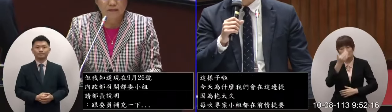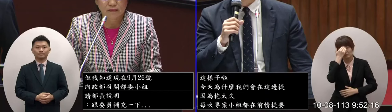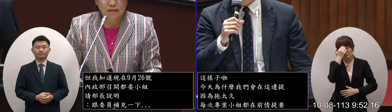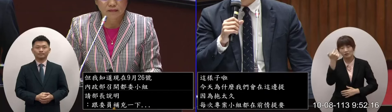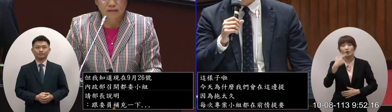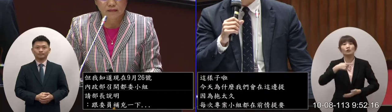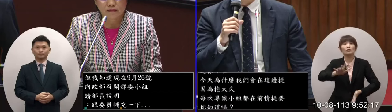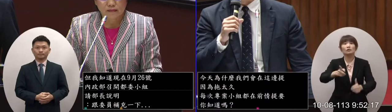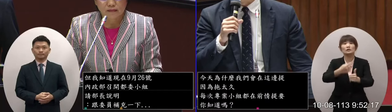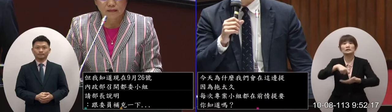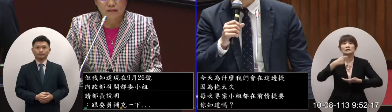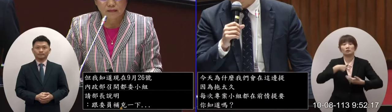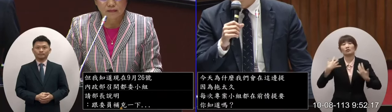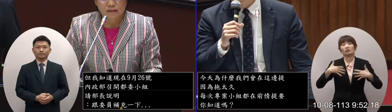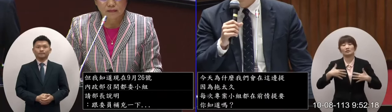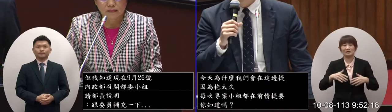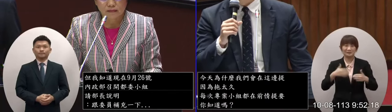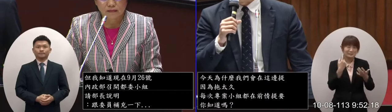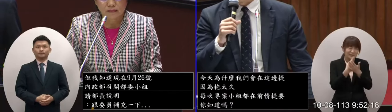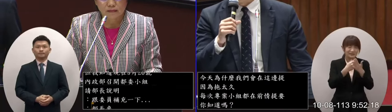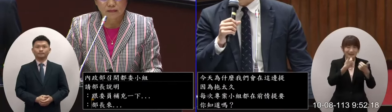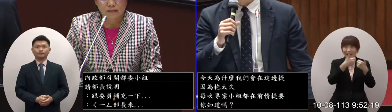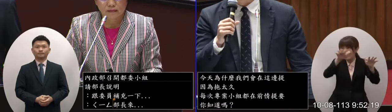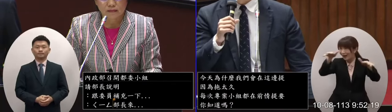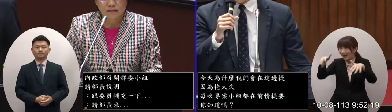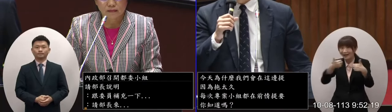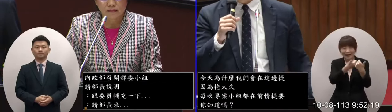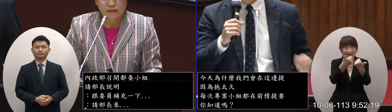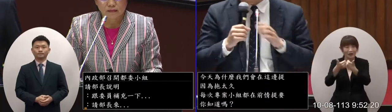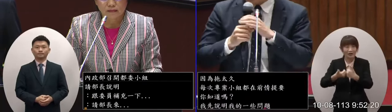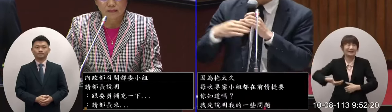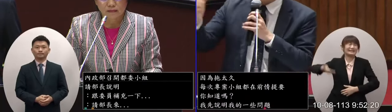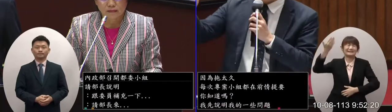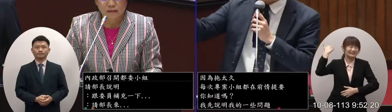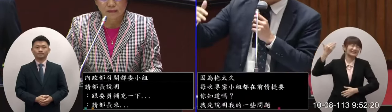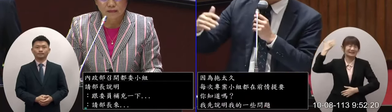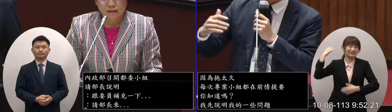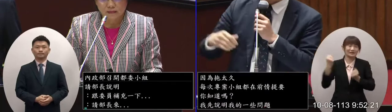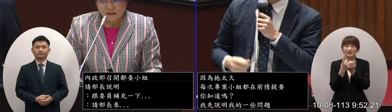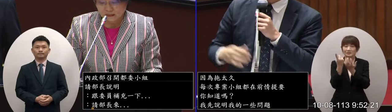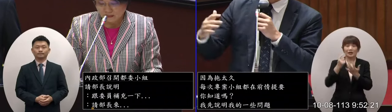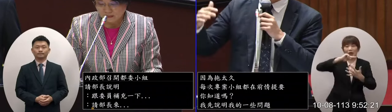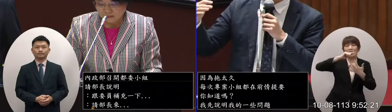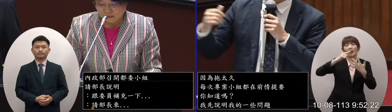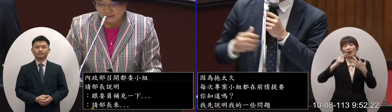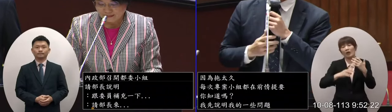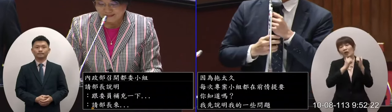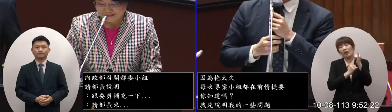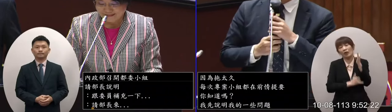talks about how they discovered this case in the briefing, why it wasted a lot of time because it took too long.